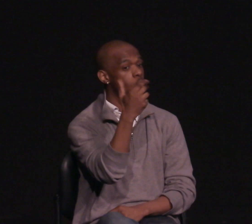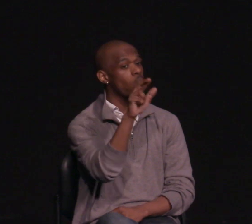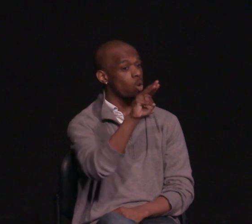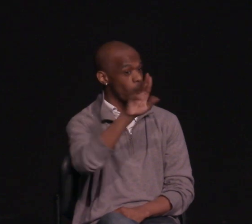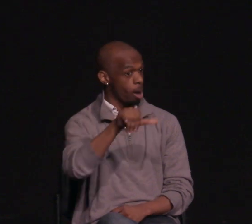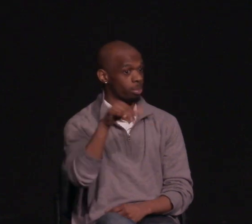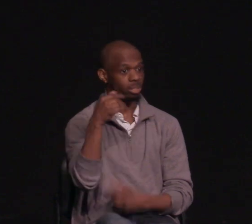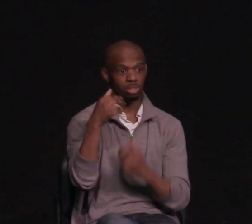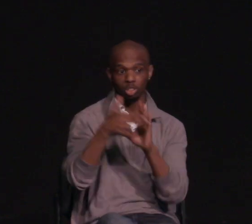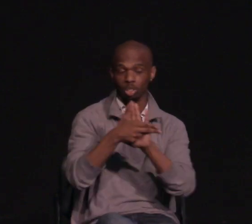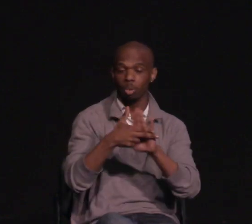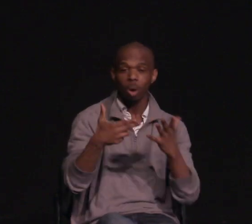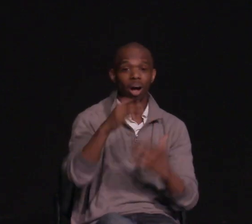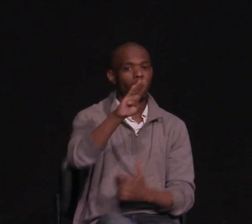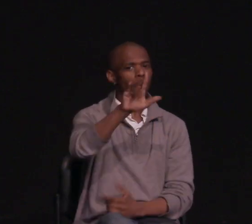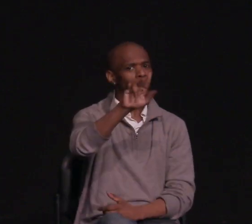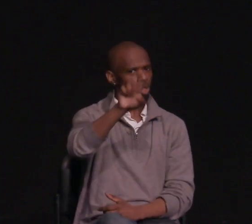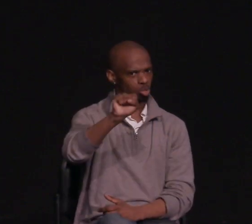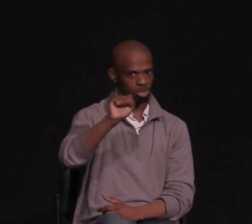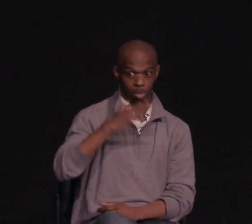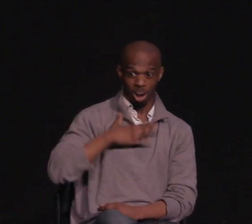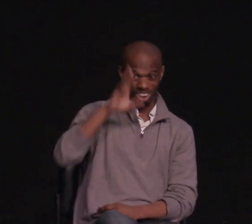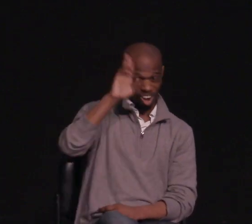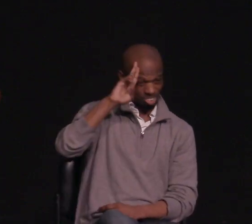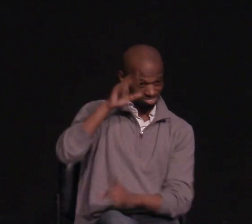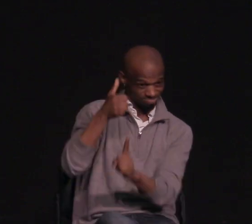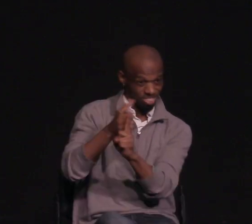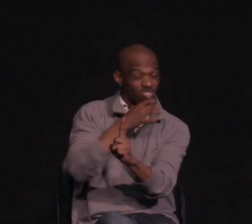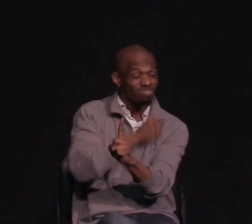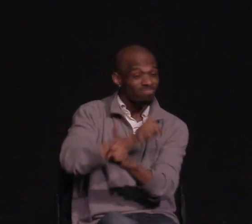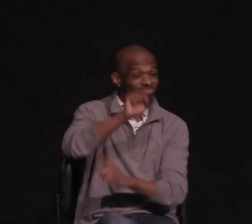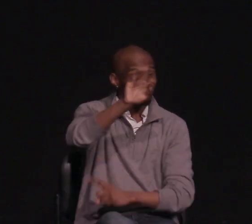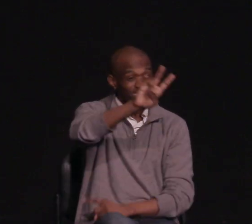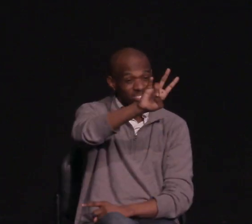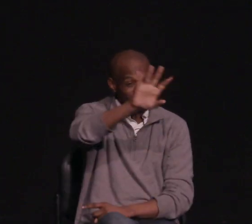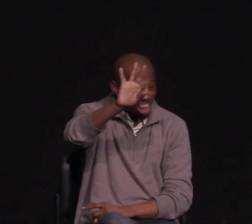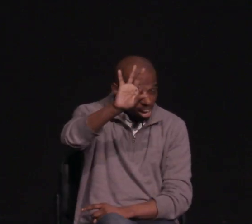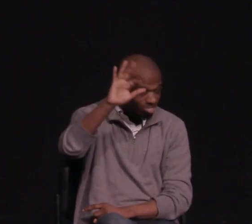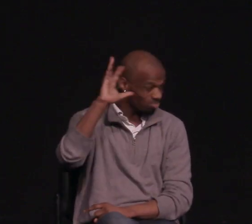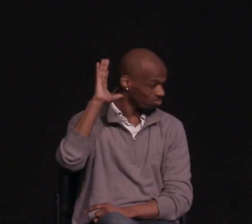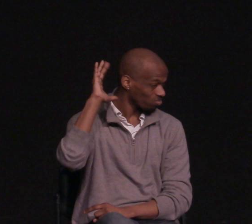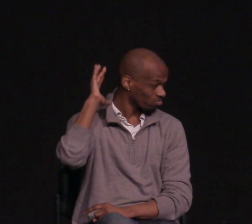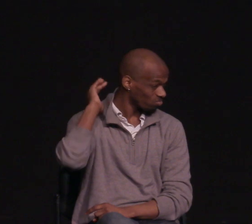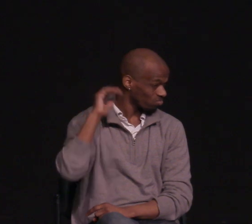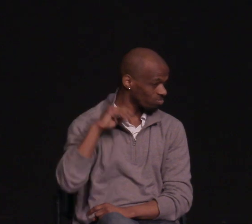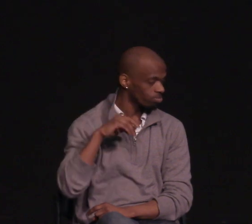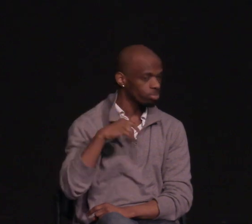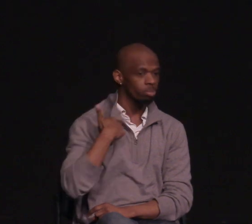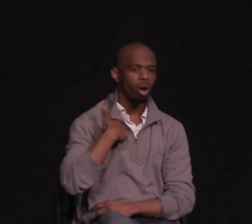was 79 years old. Growing up, I was always inspired by Uncle Don,